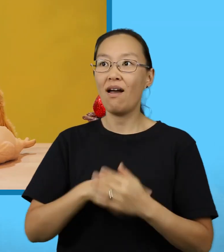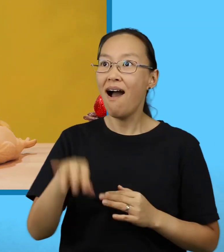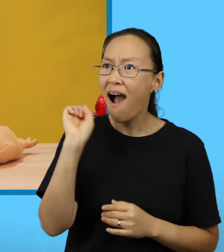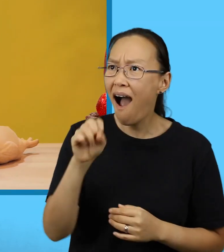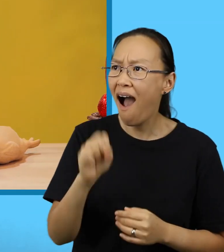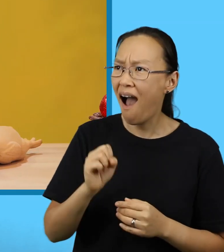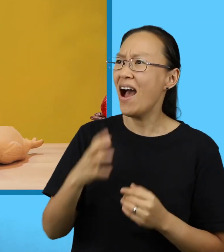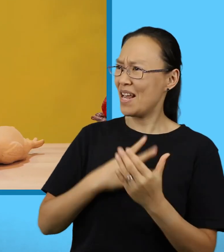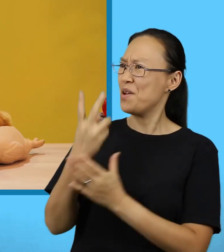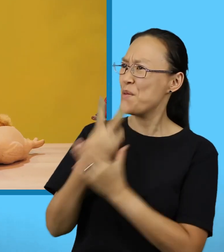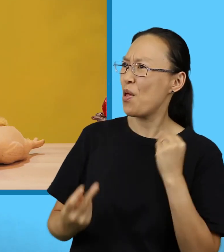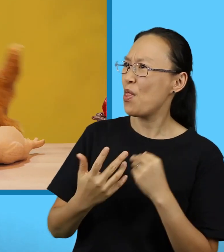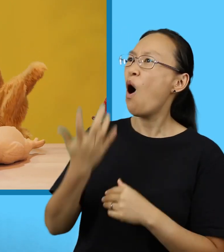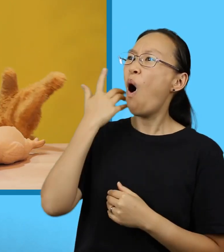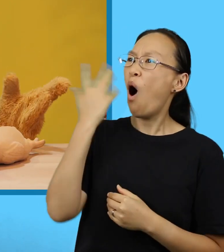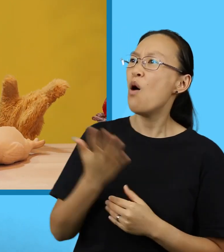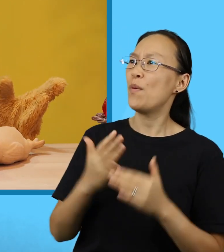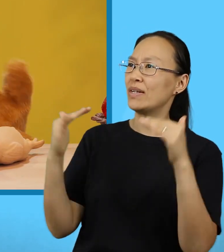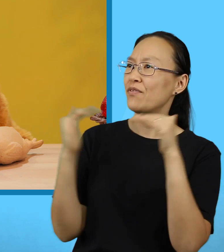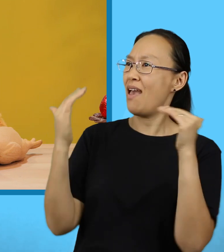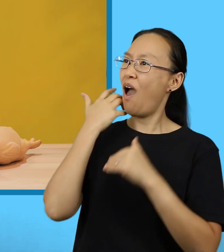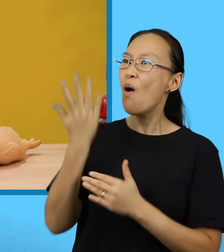An all-fair and an all-loving judge.